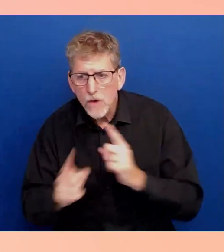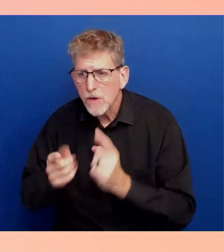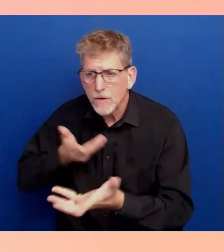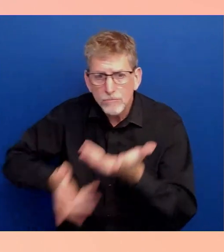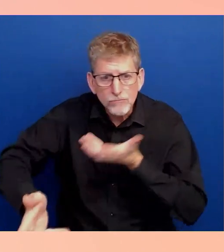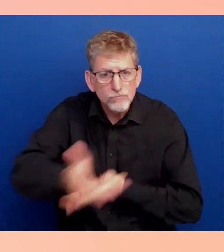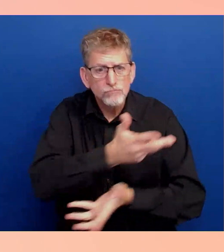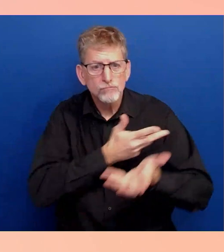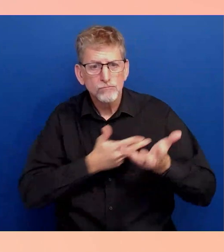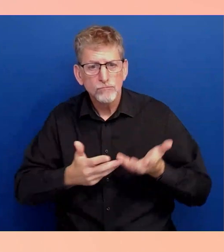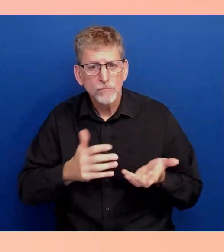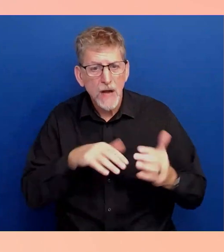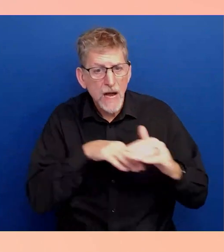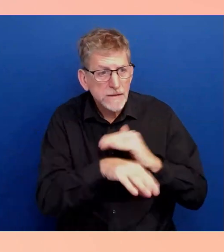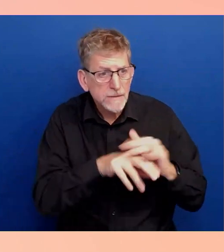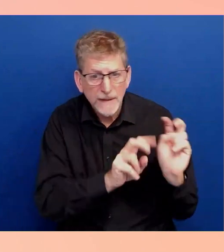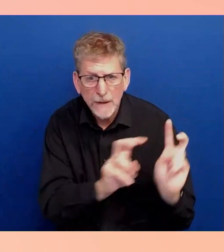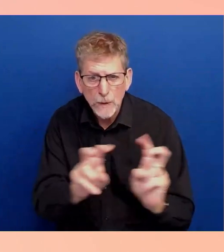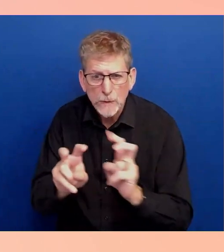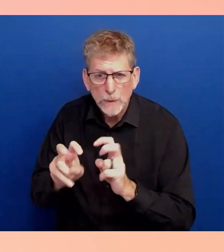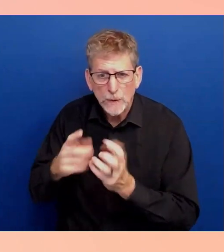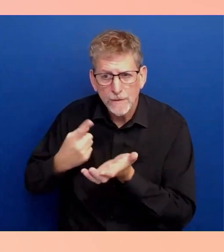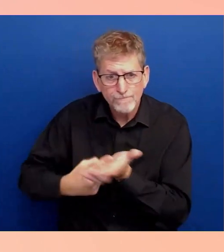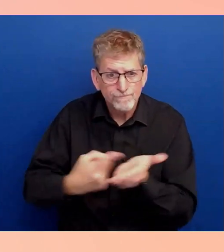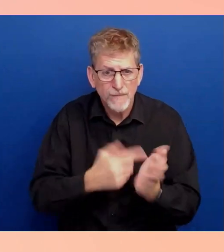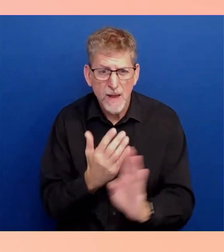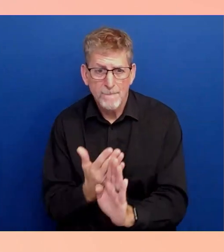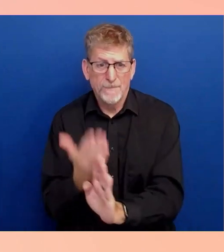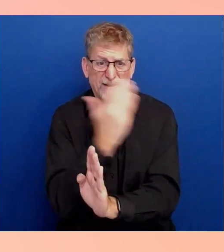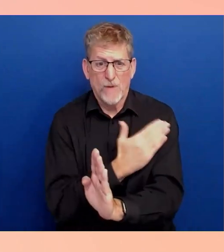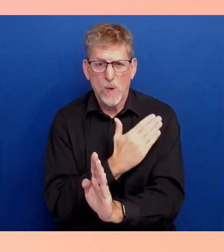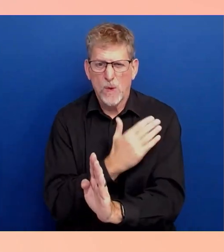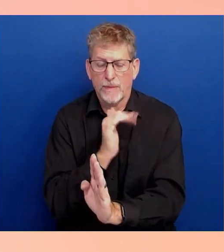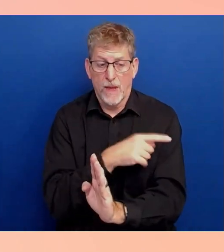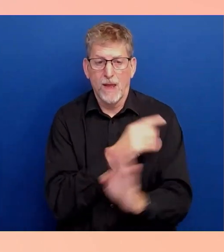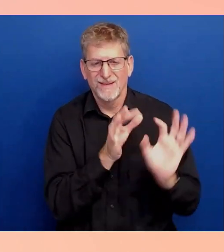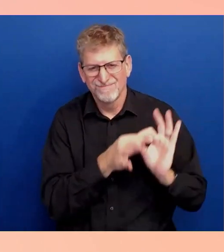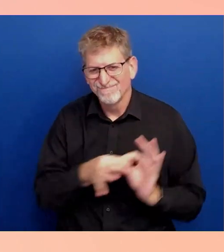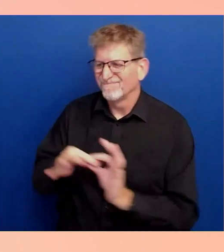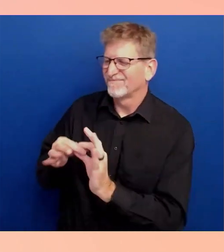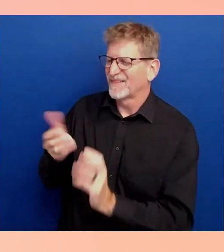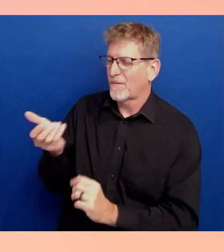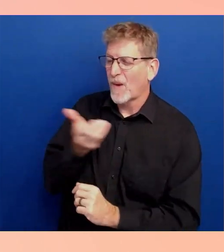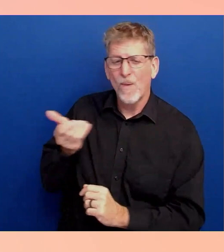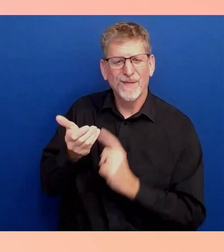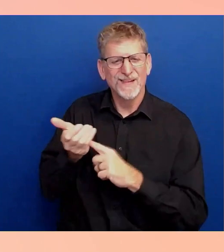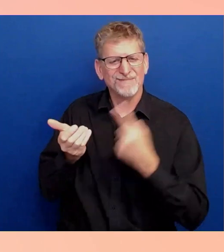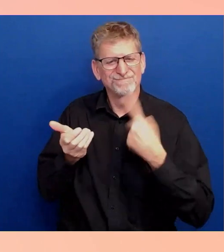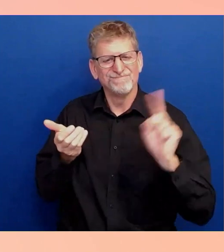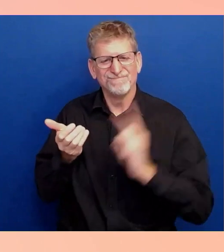been key to developing the Azure mobile app. Since these mobile frameworks though, are developed with high priority tasks